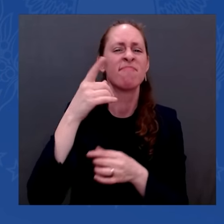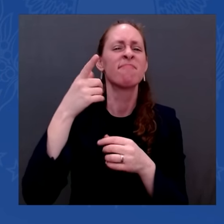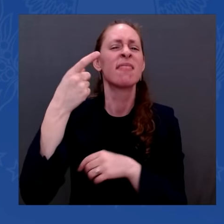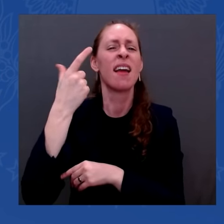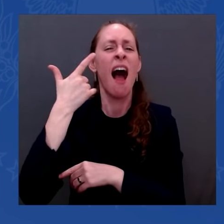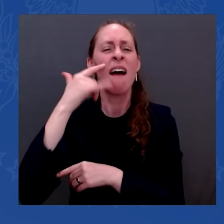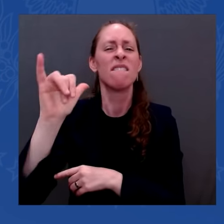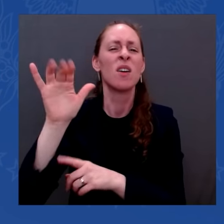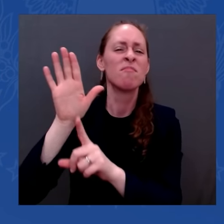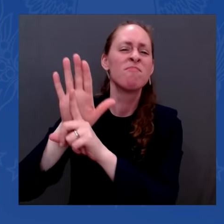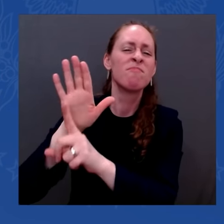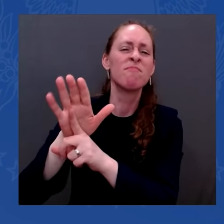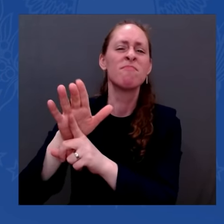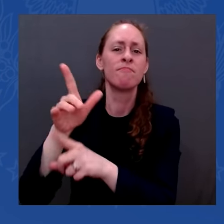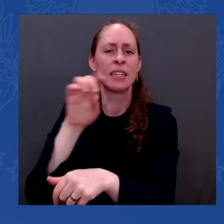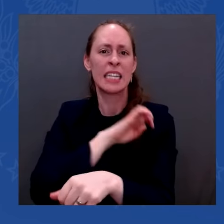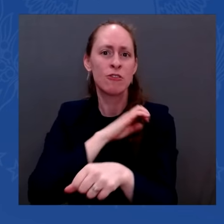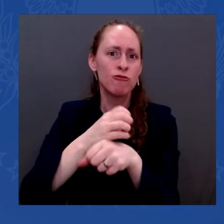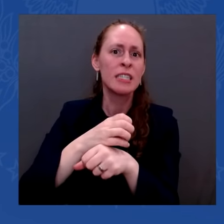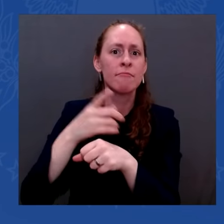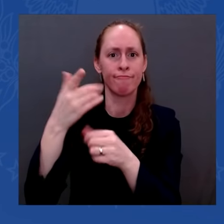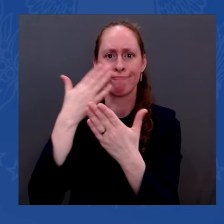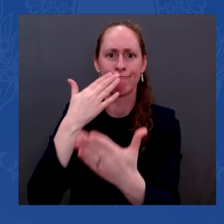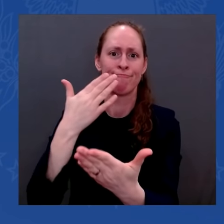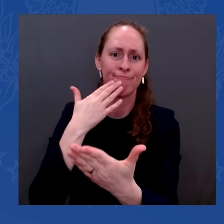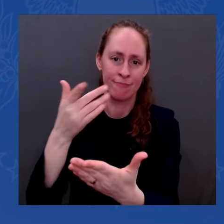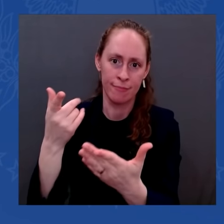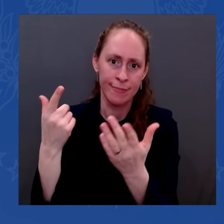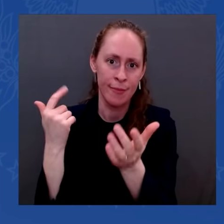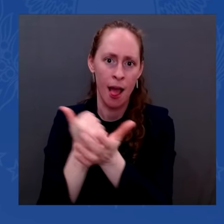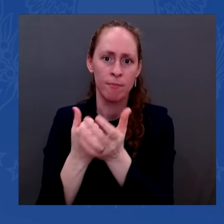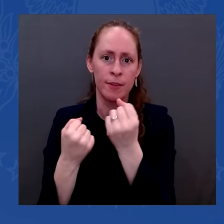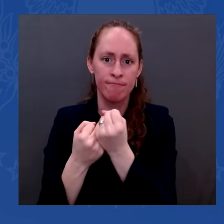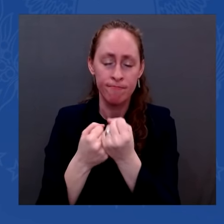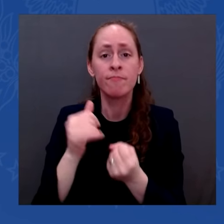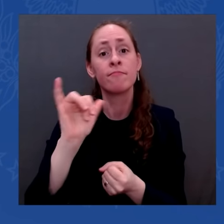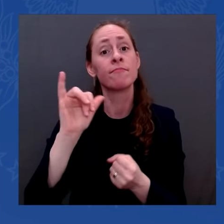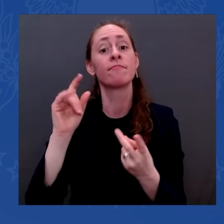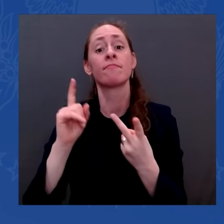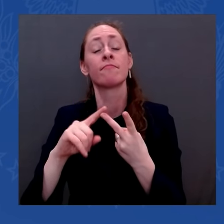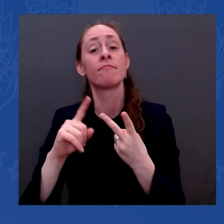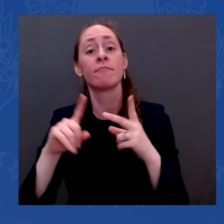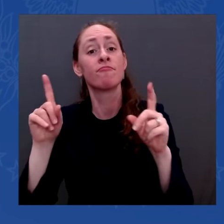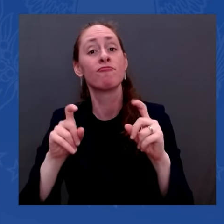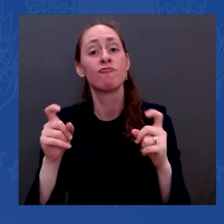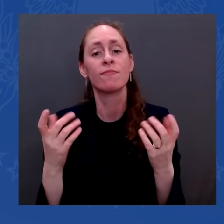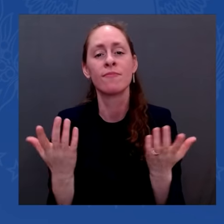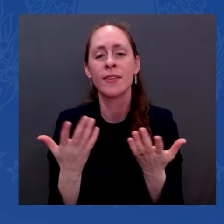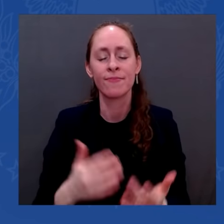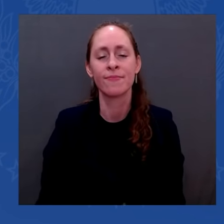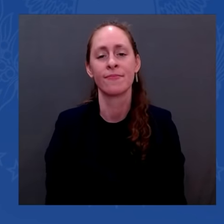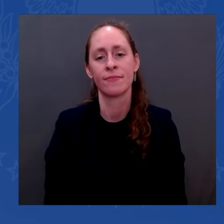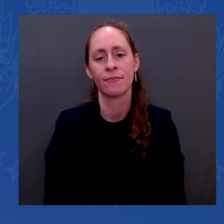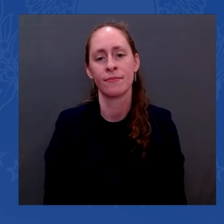is supported by a $14.9 million grant from the Department of Energy. So, thank you, Mr. President.